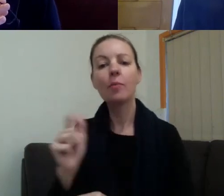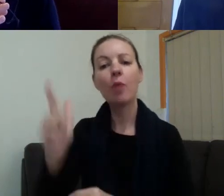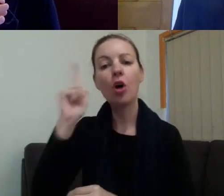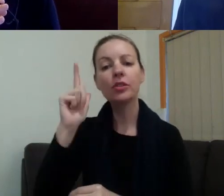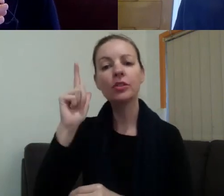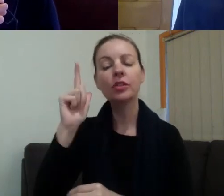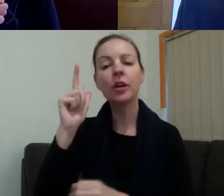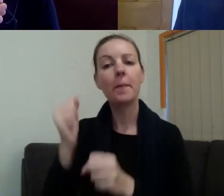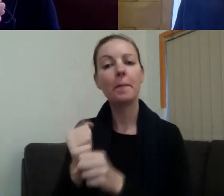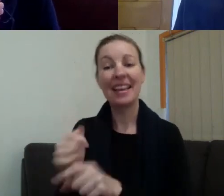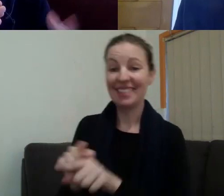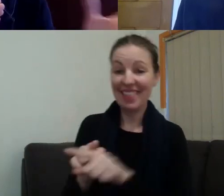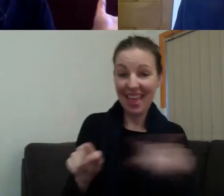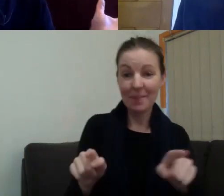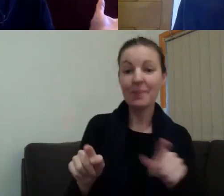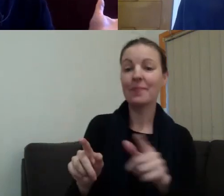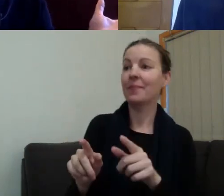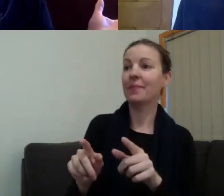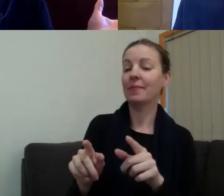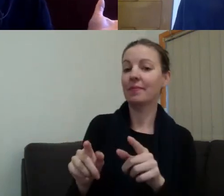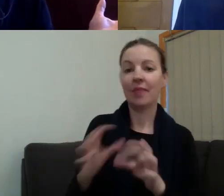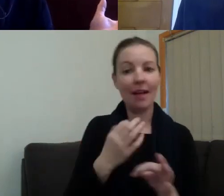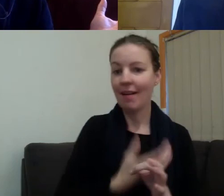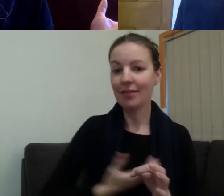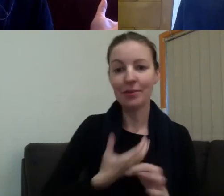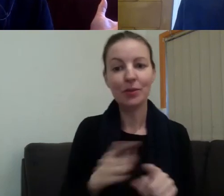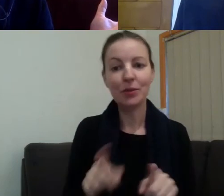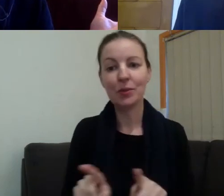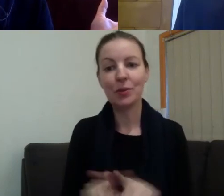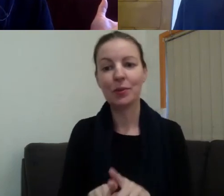Sometimes this stuff is an open secret in our industries.